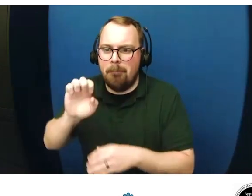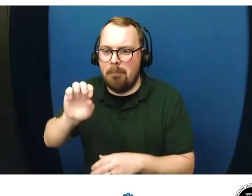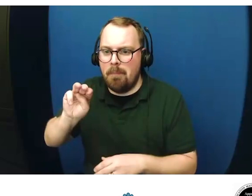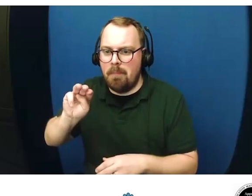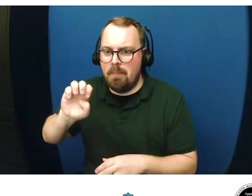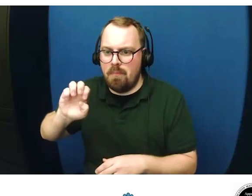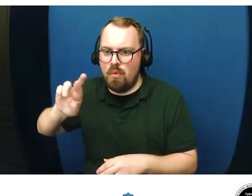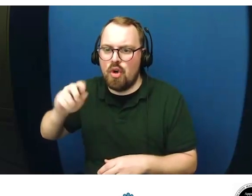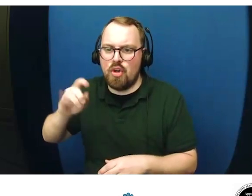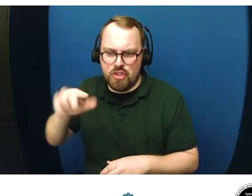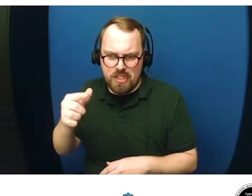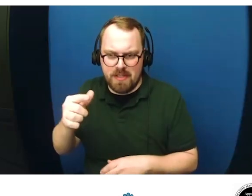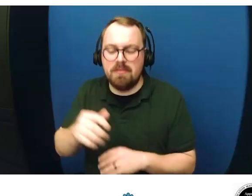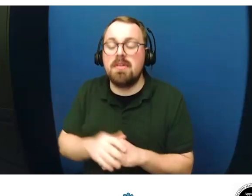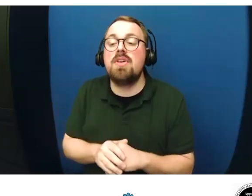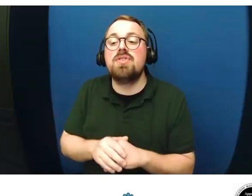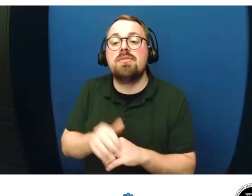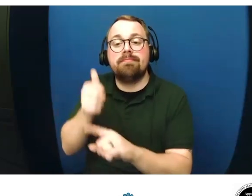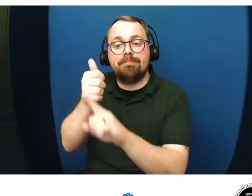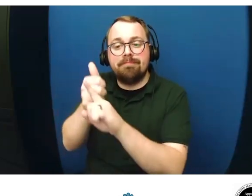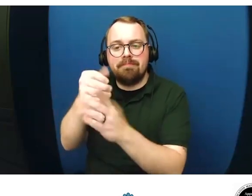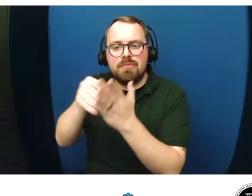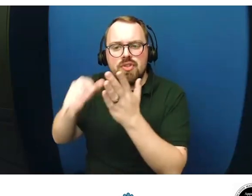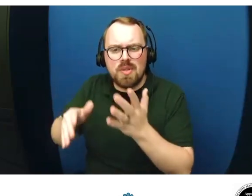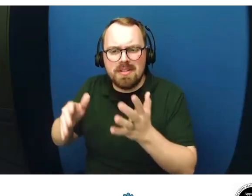How is the student using gestures? How are they using Bodily,